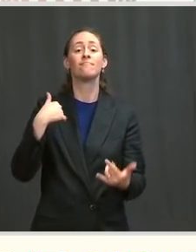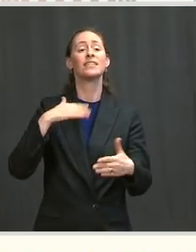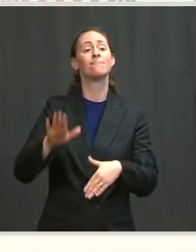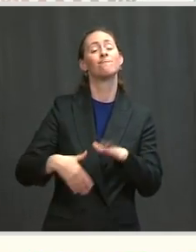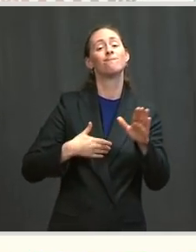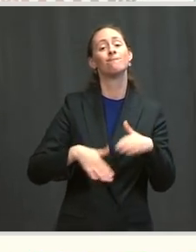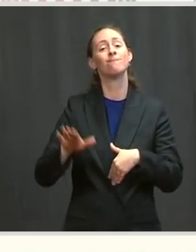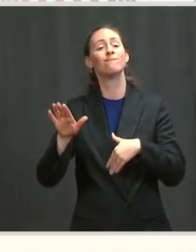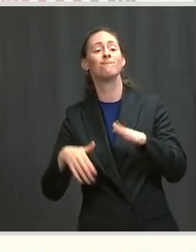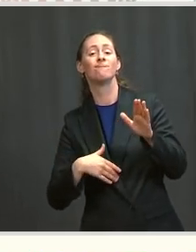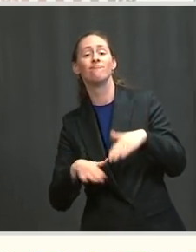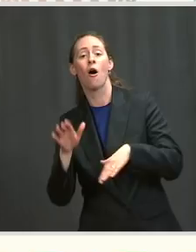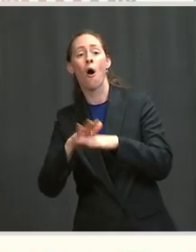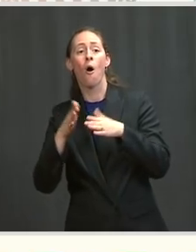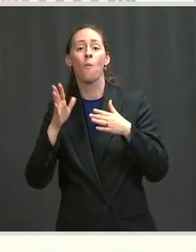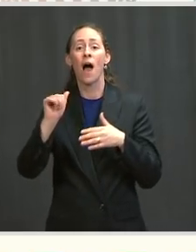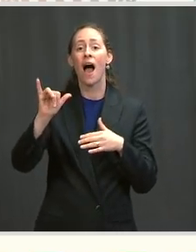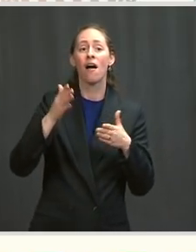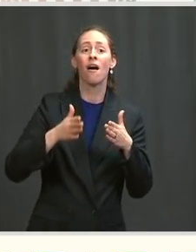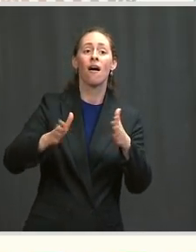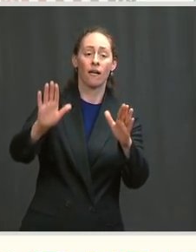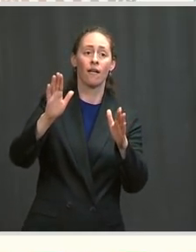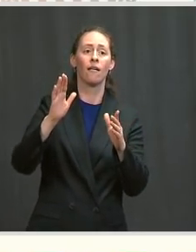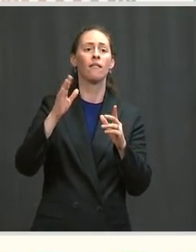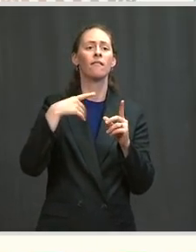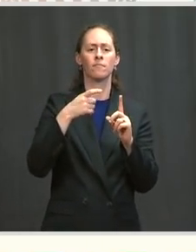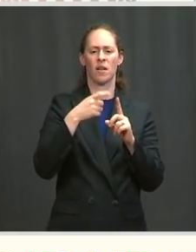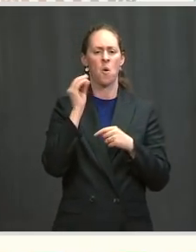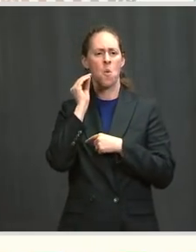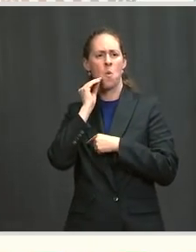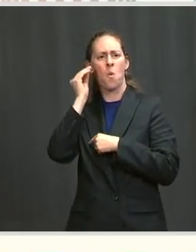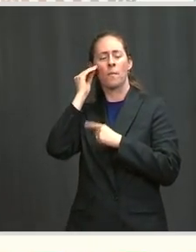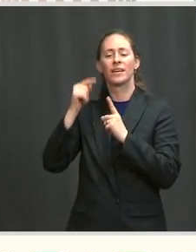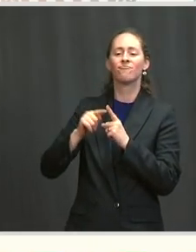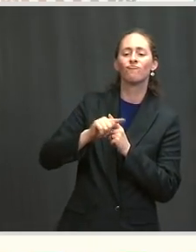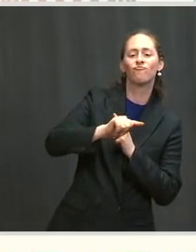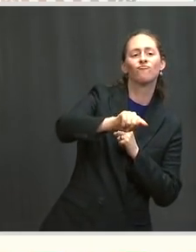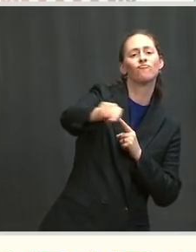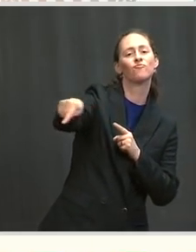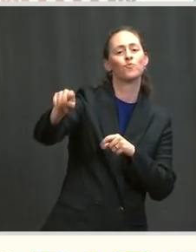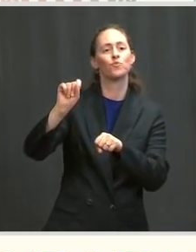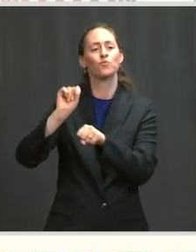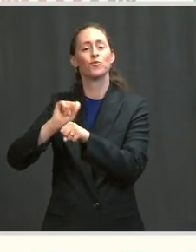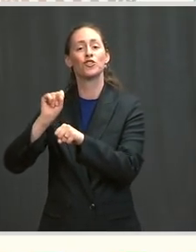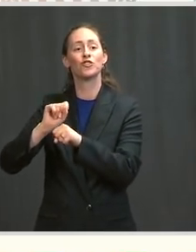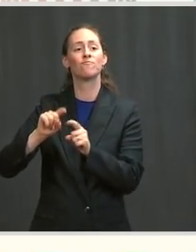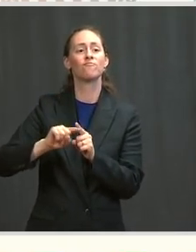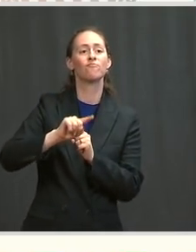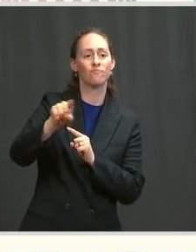from the Residence to the Oval Office every morning -- I walk through a hallway lit with rainbow colors of Pride,